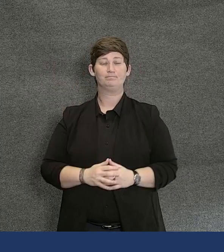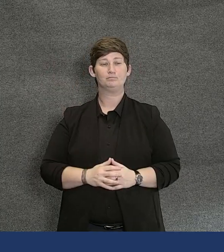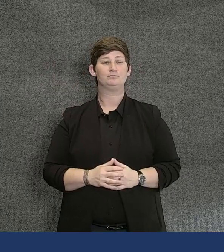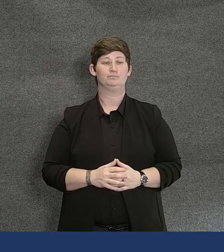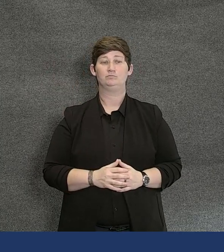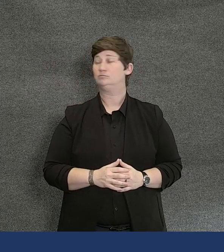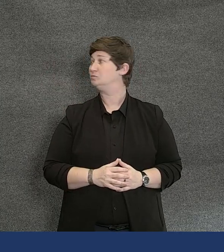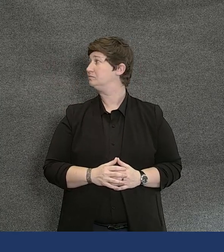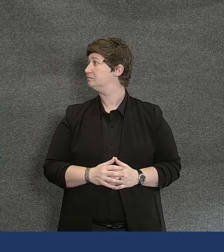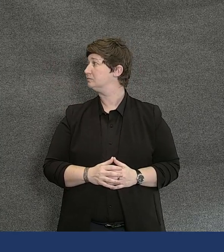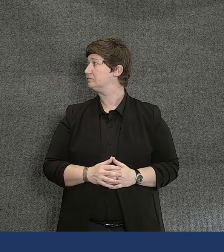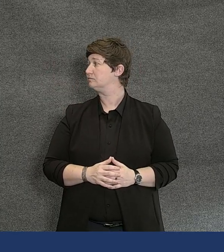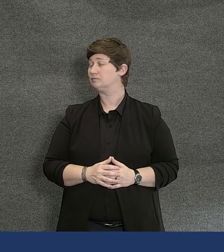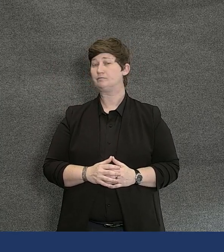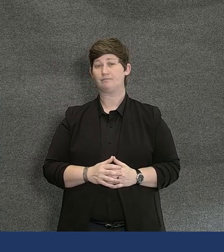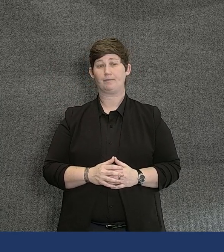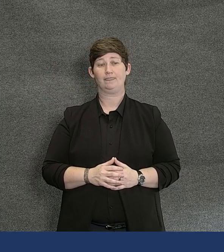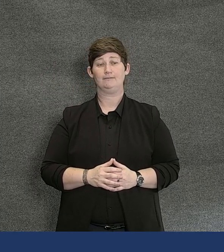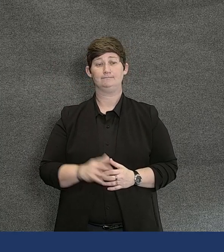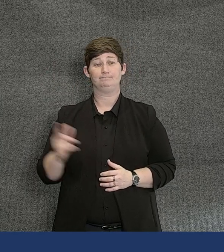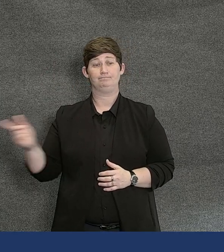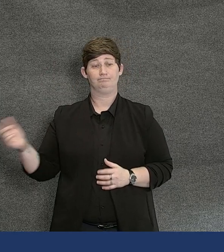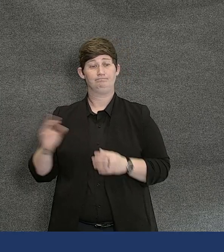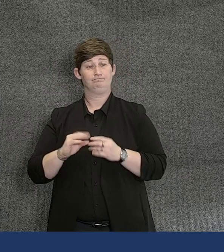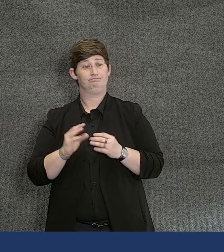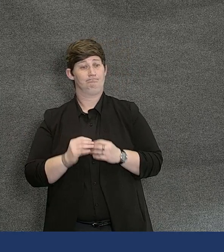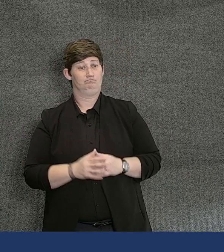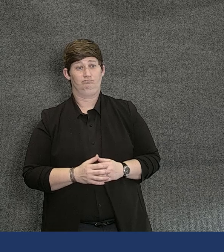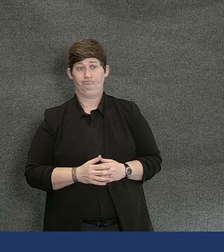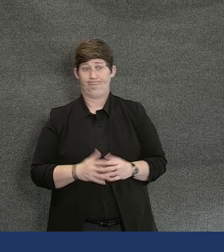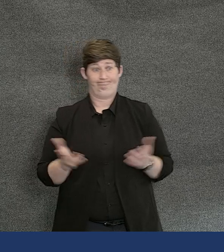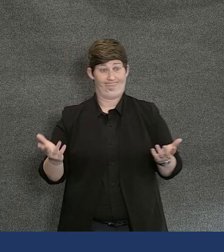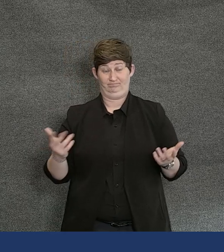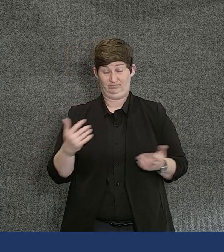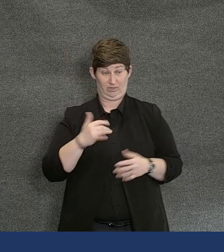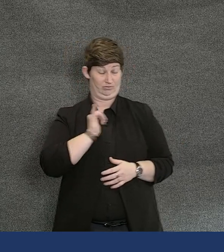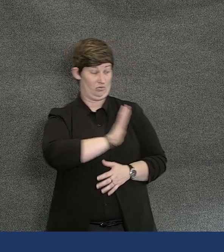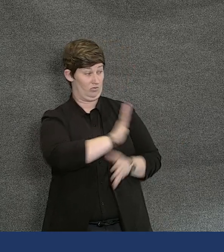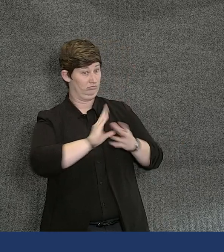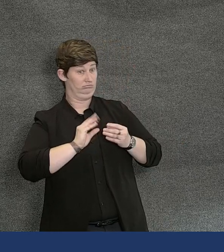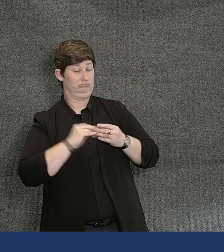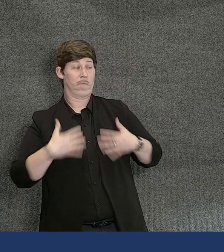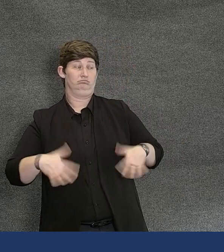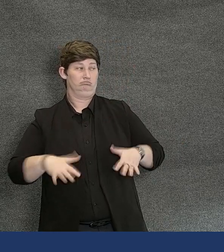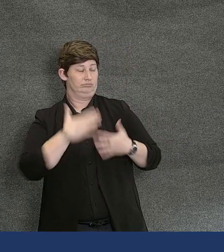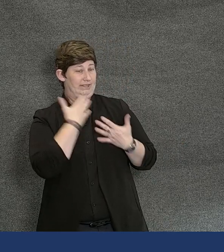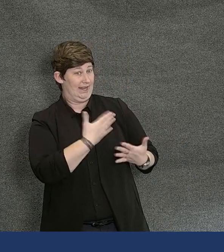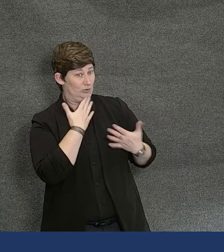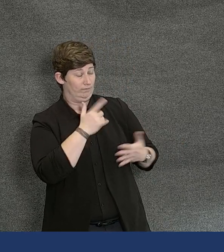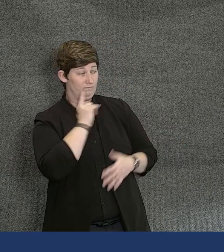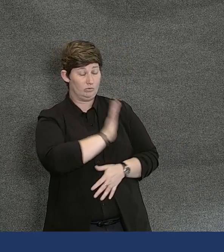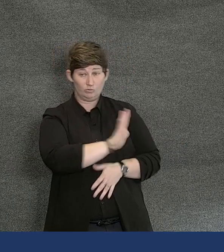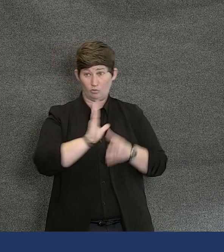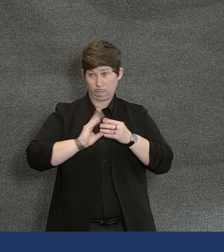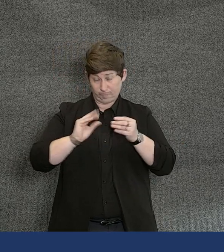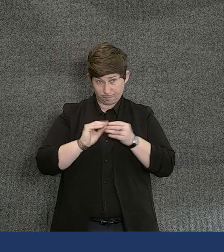I don't think I have anything to add to that, but thank you for continuing-- sorry, I've been getting choked up here--